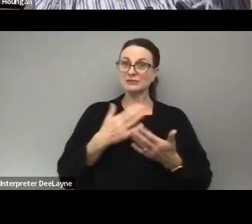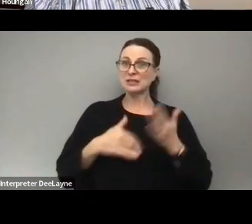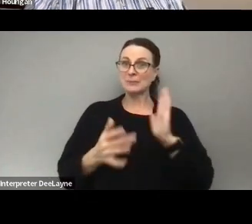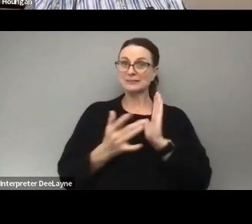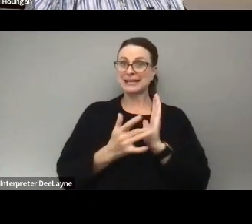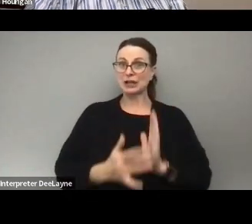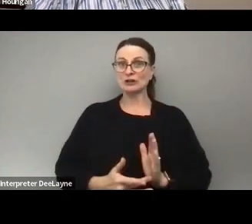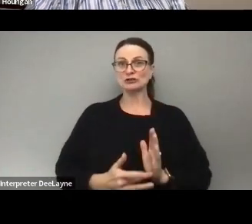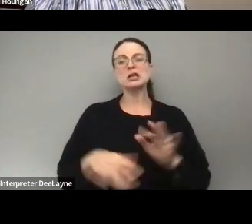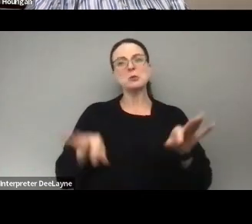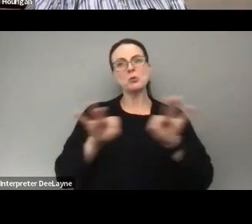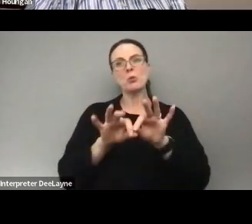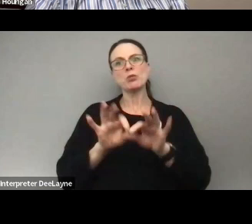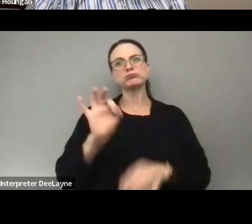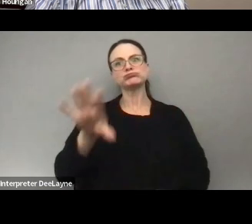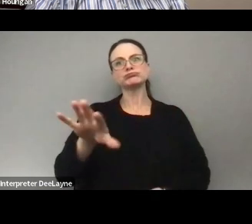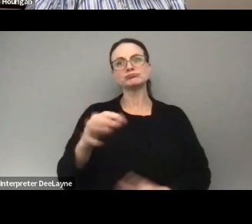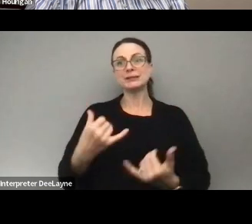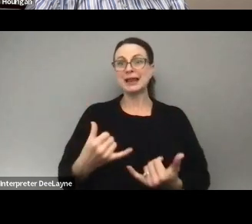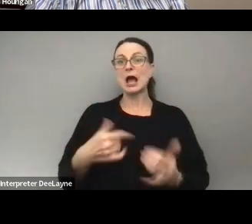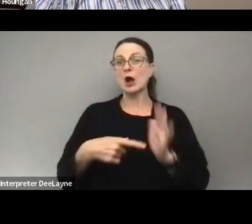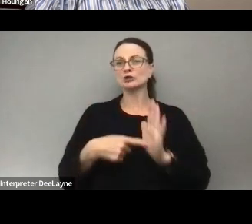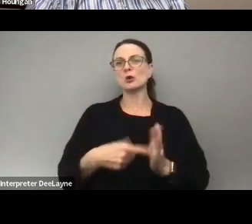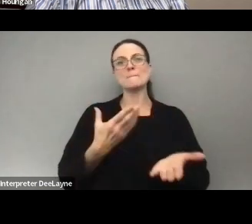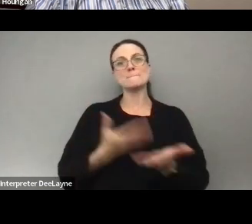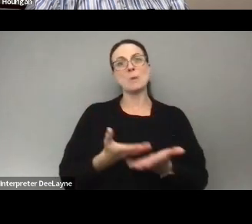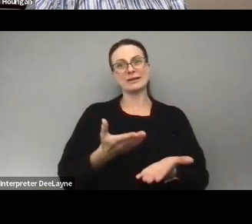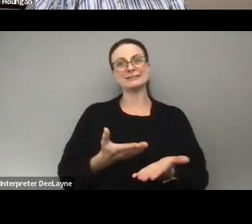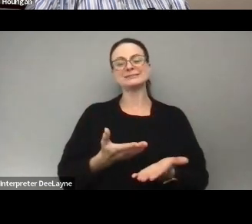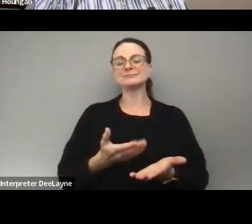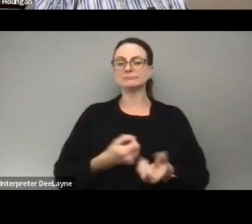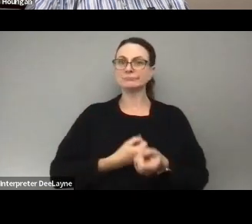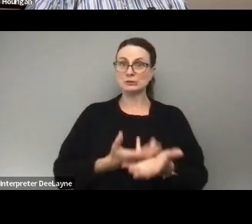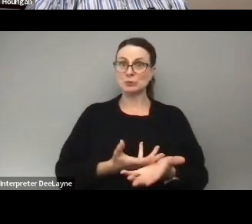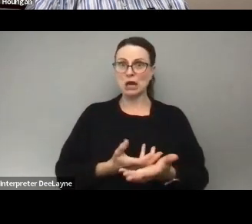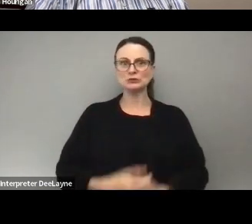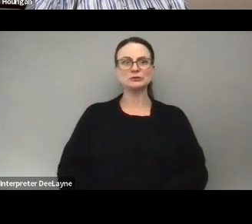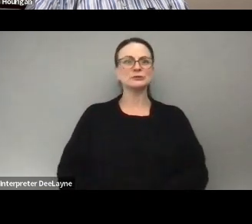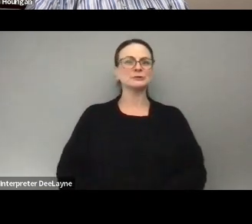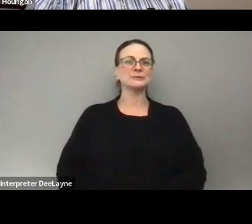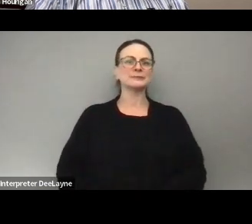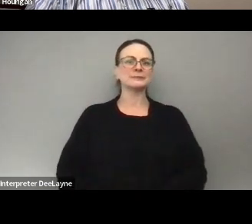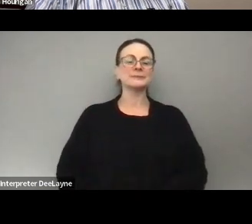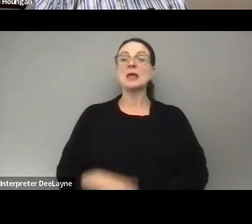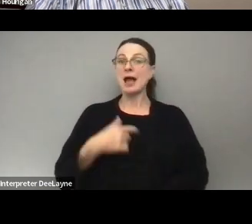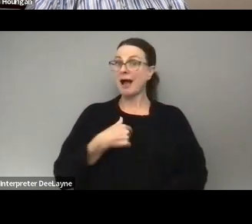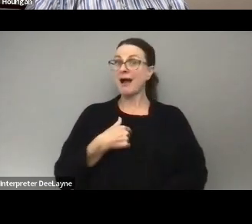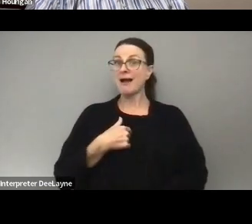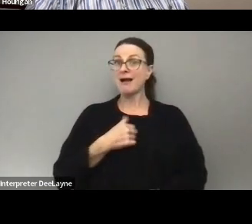that I think shows a point when it comes to expression. And I work with kids with autism a lot.